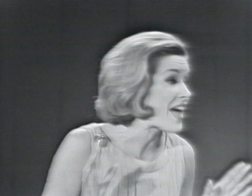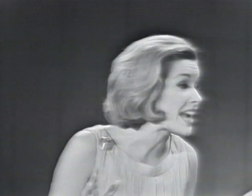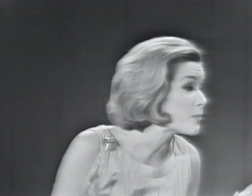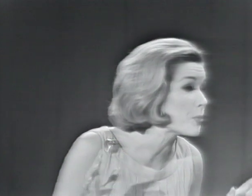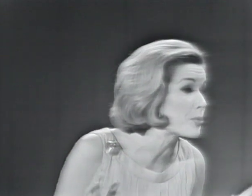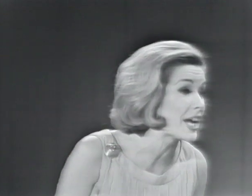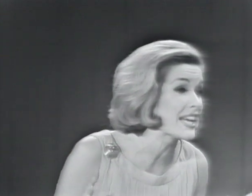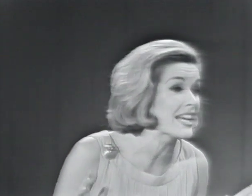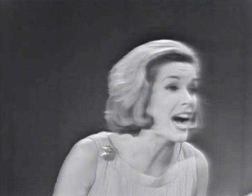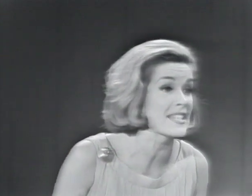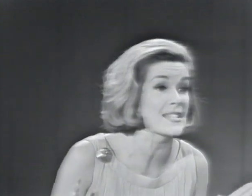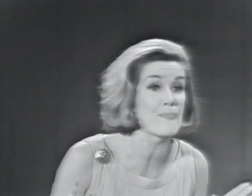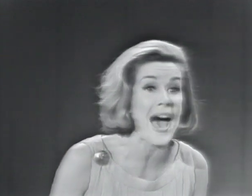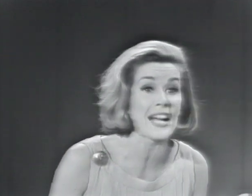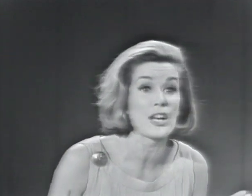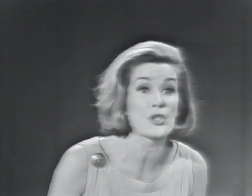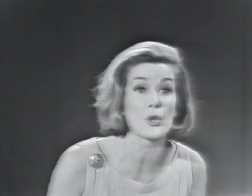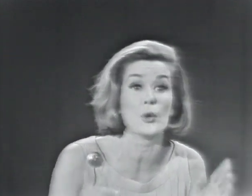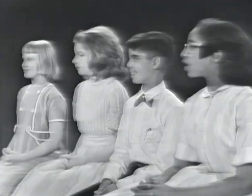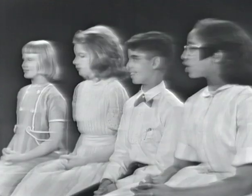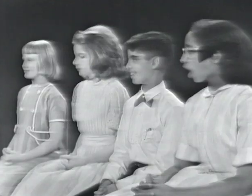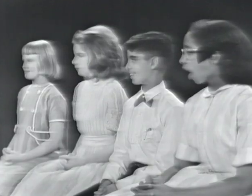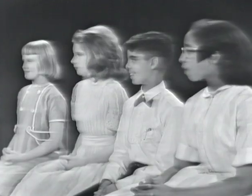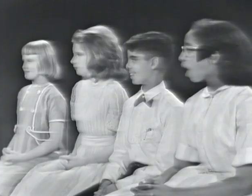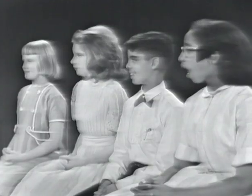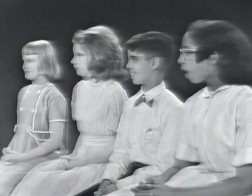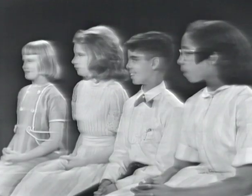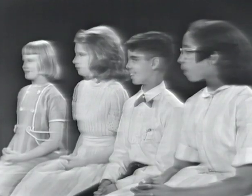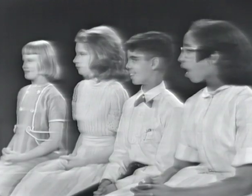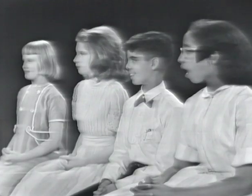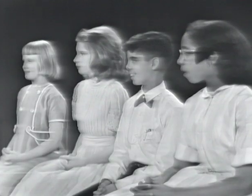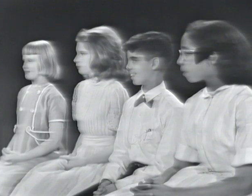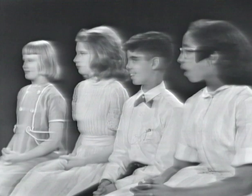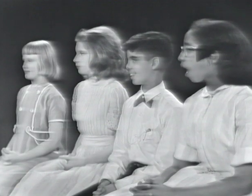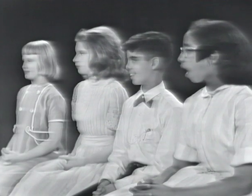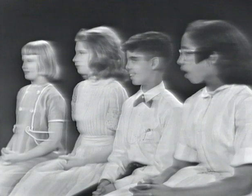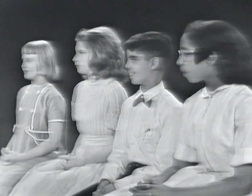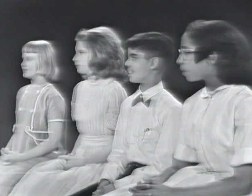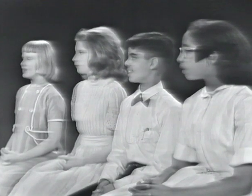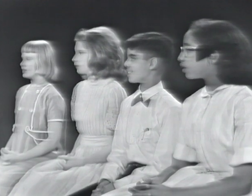THAT WILL BRING US BACK TO DO OH-OH-OH